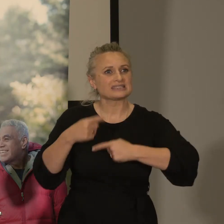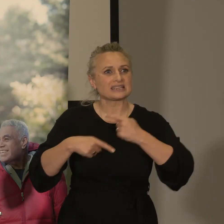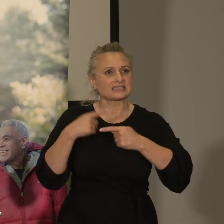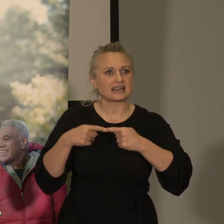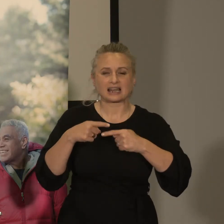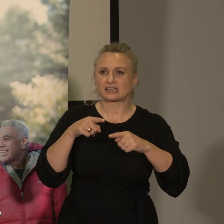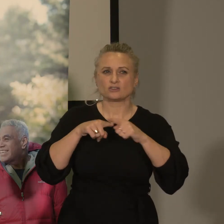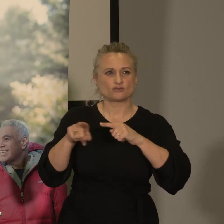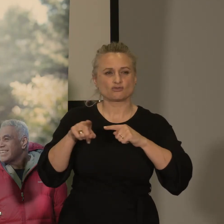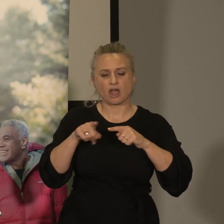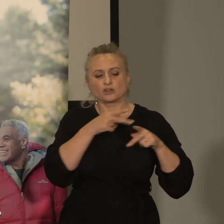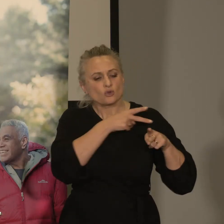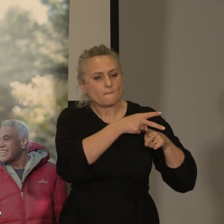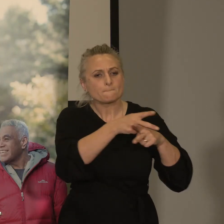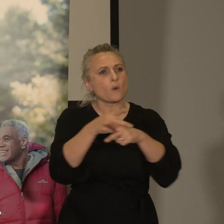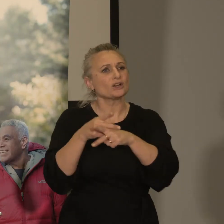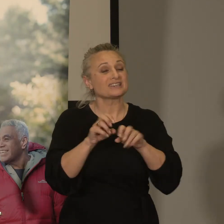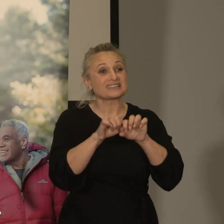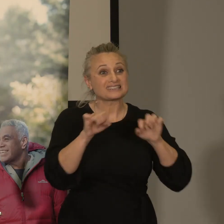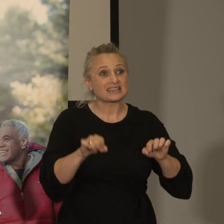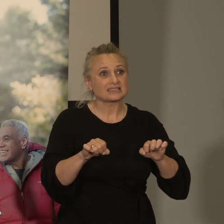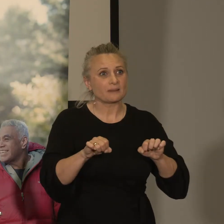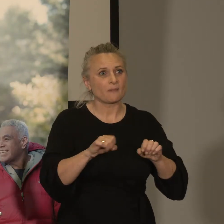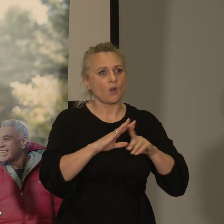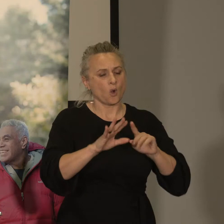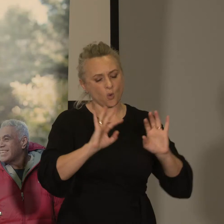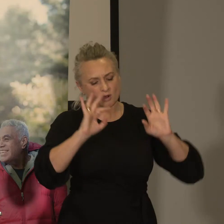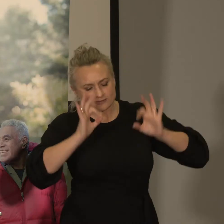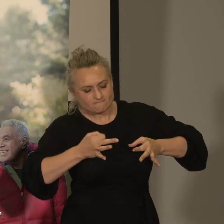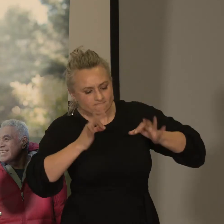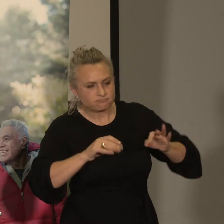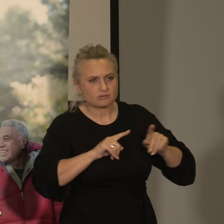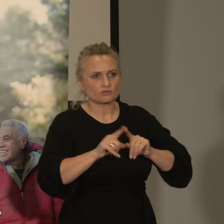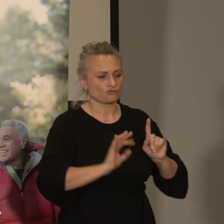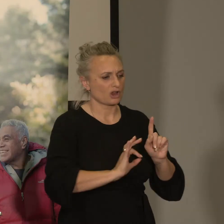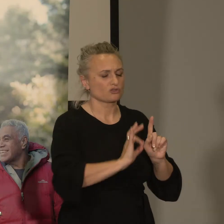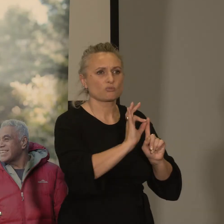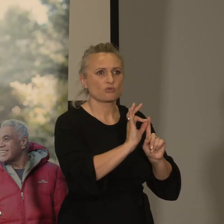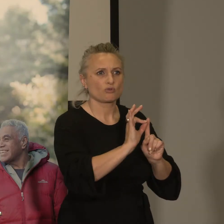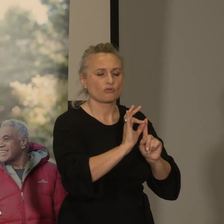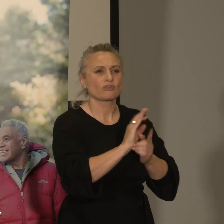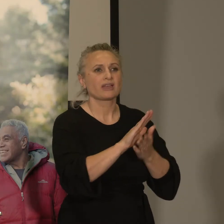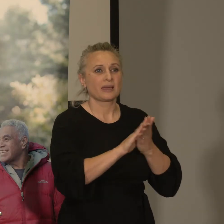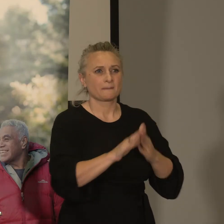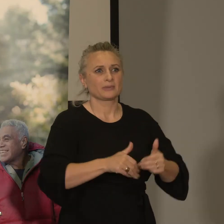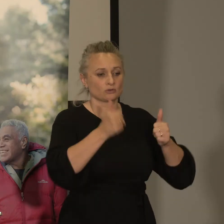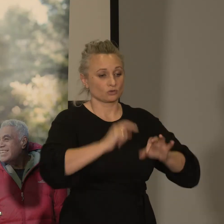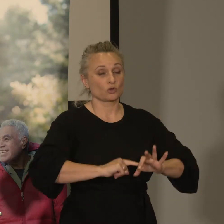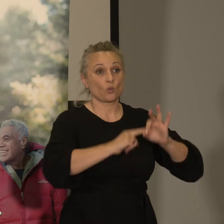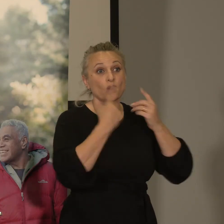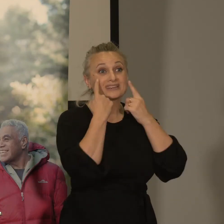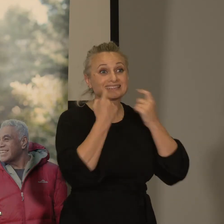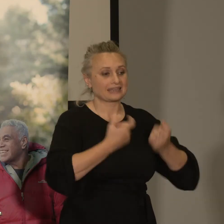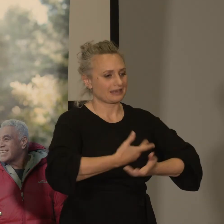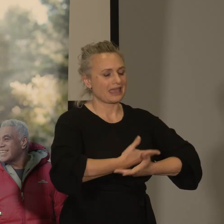accompanied by a consistent approach to performance monitoring so that we can evaluate, monitor, improve, and share successes, and ultimately keep delivering